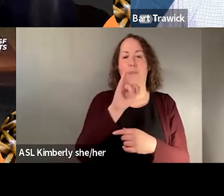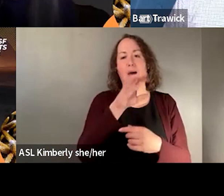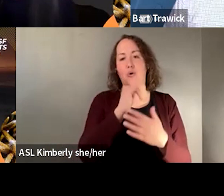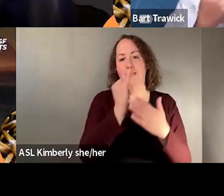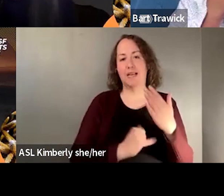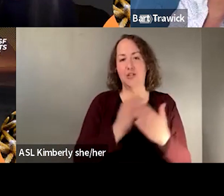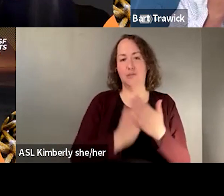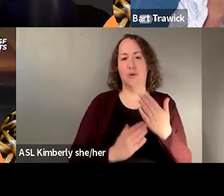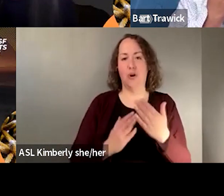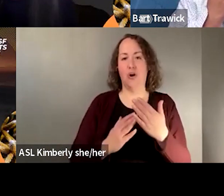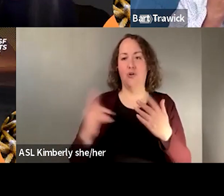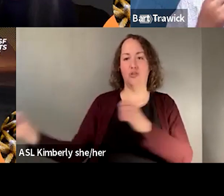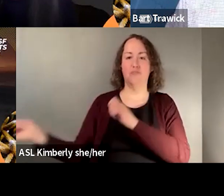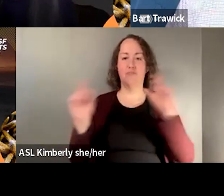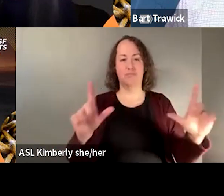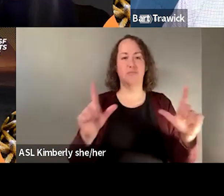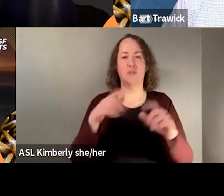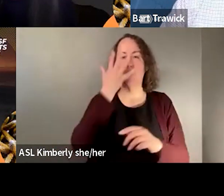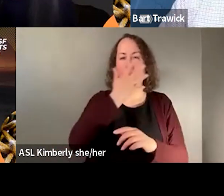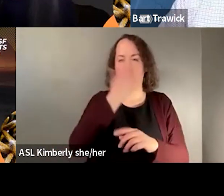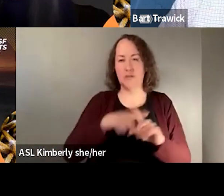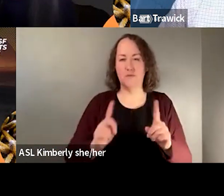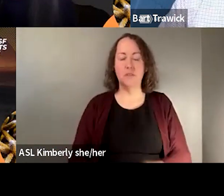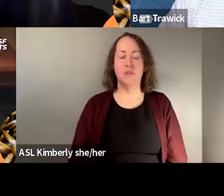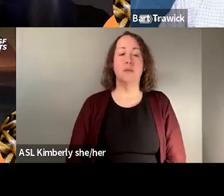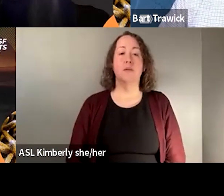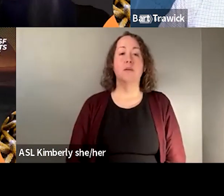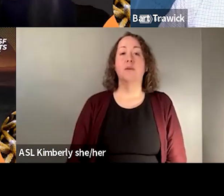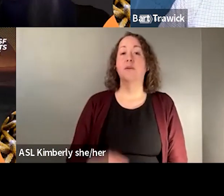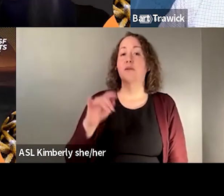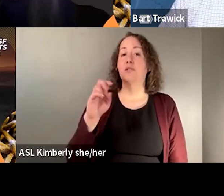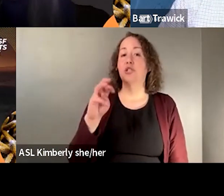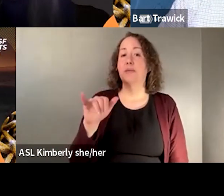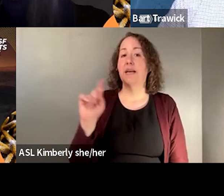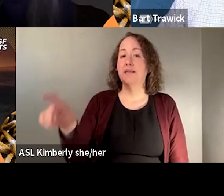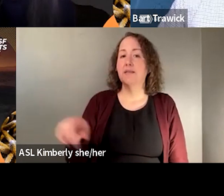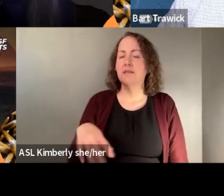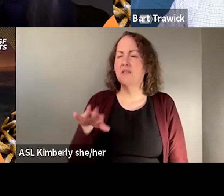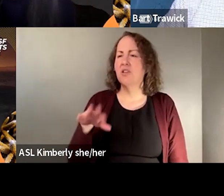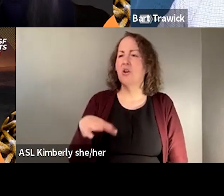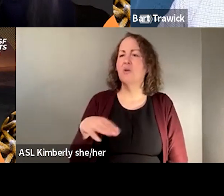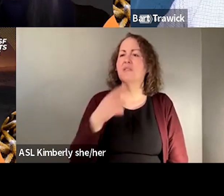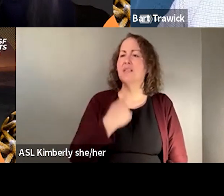Another question asking on the difference between the private and public settings